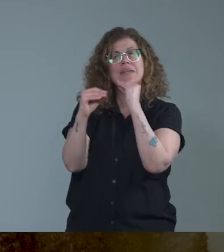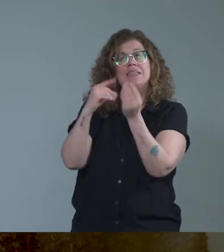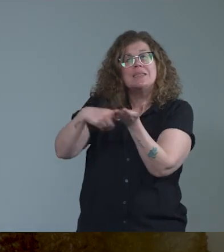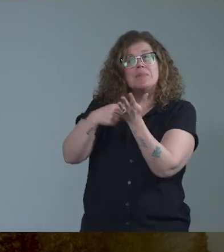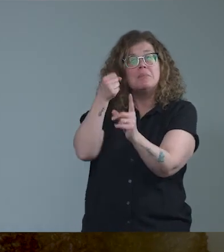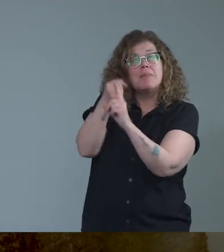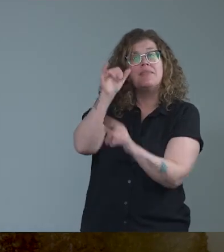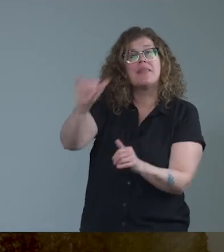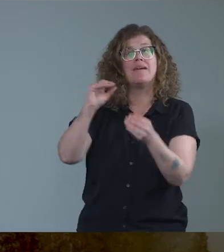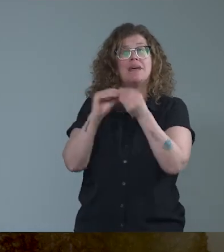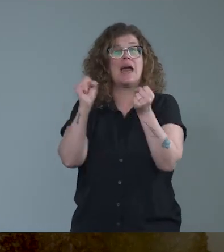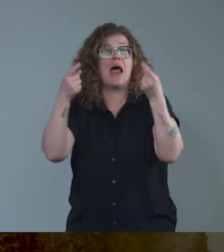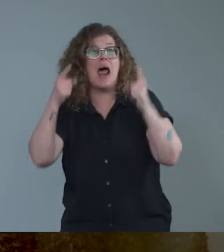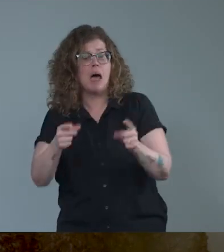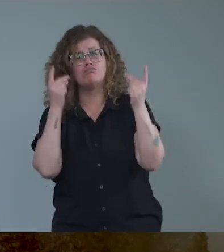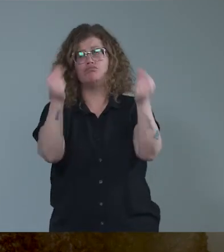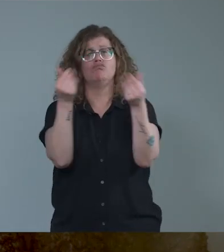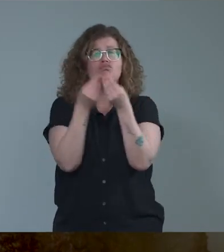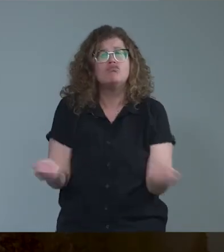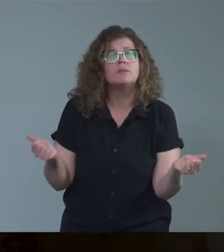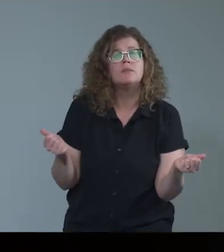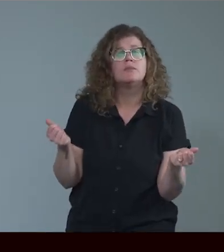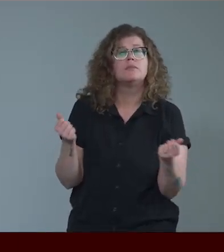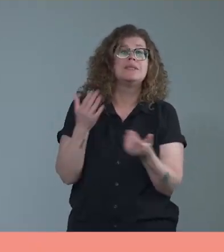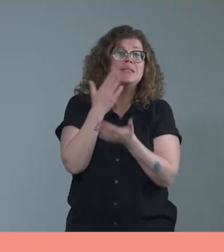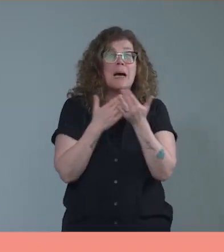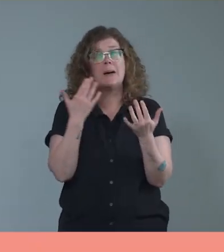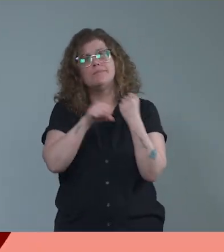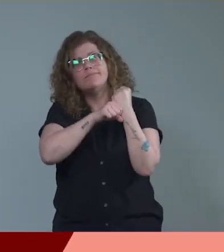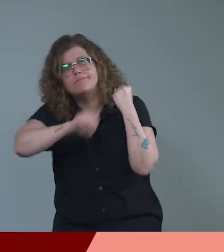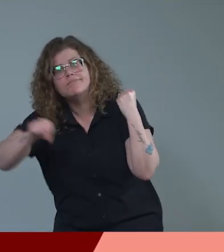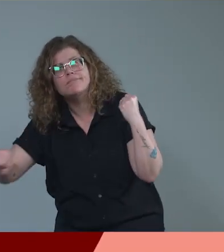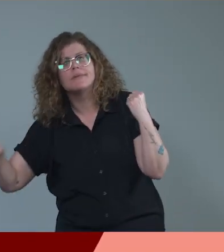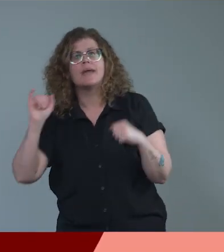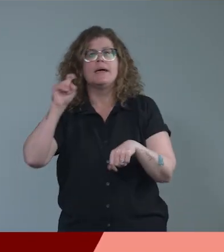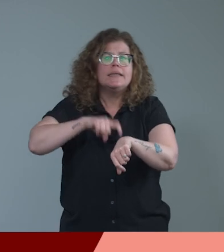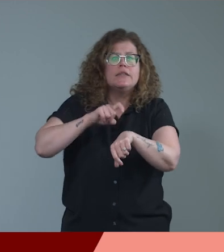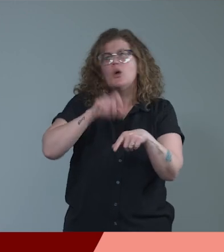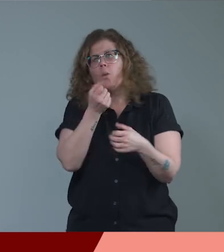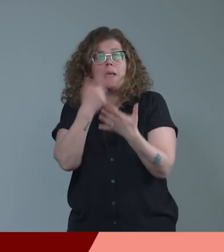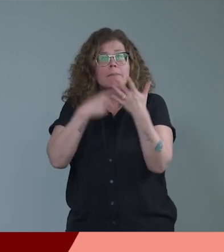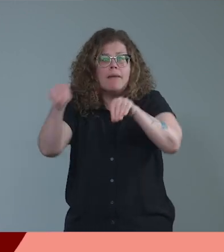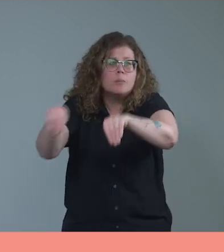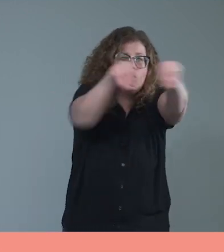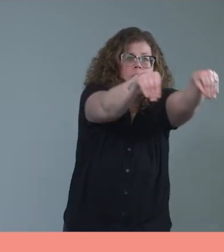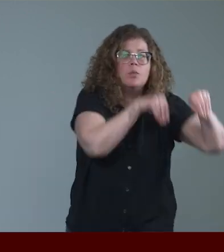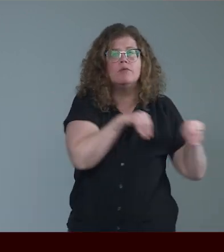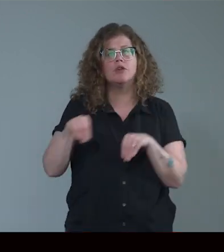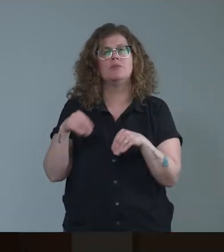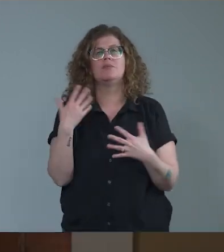it needs to be moved, right. And we just don't want to have to do that.